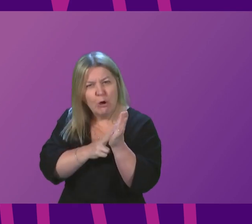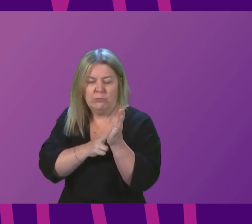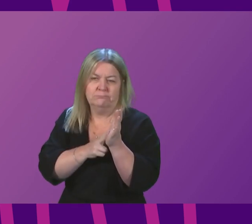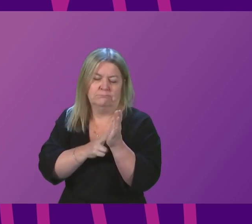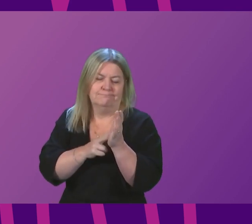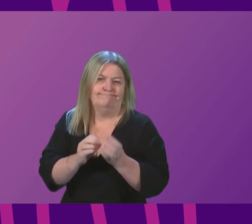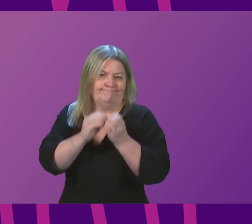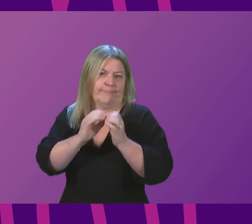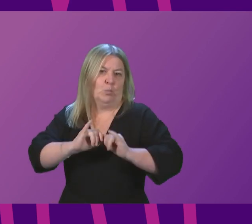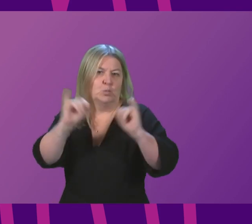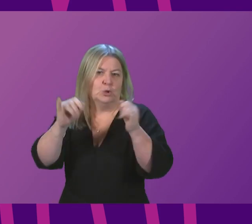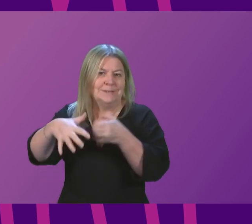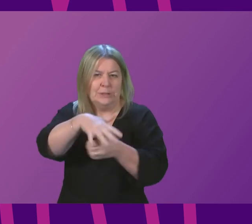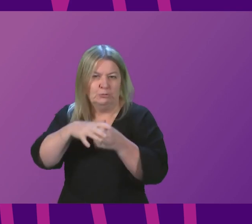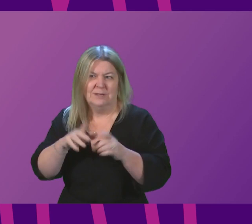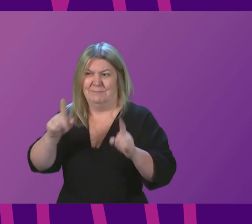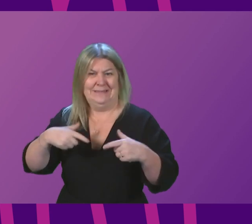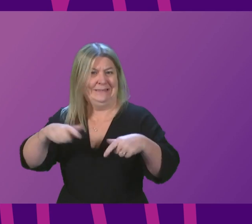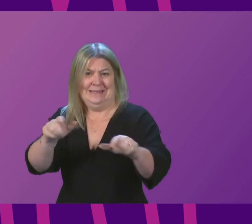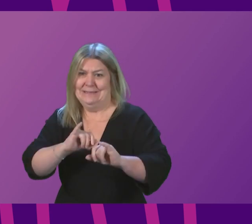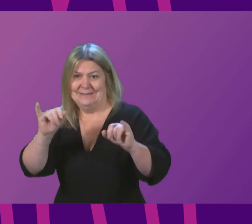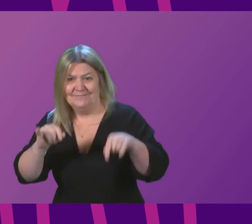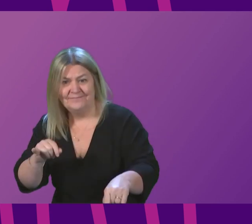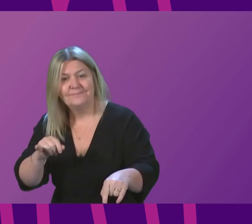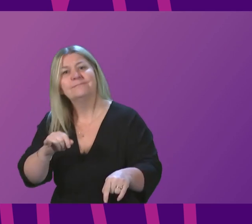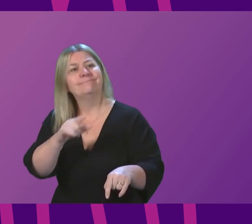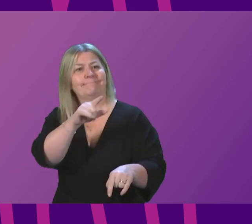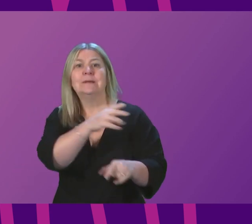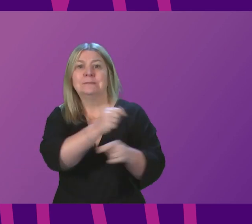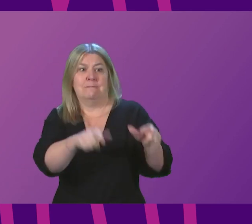In September, residents in Lanarkshire were told to expect delayed and cancelled operations